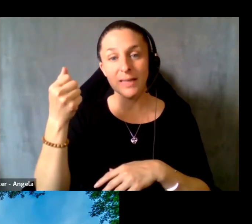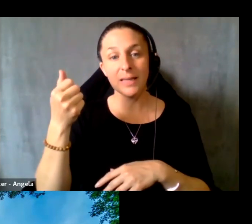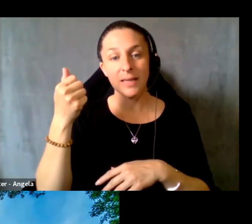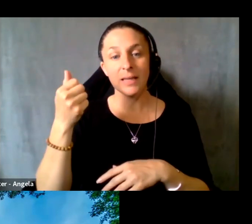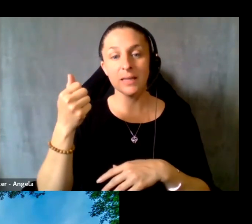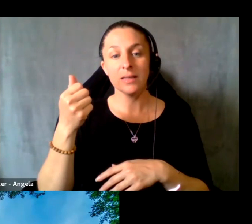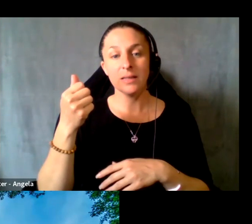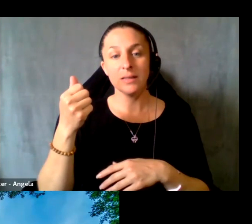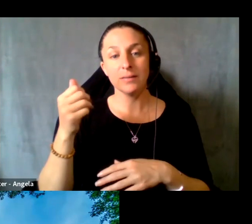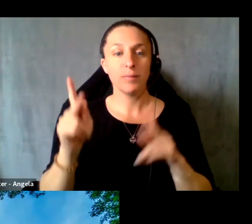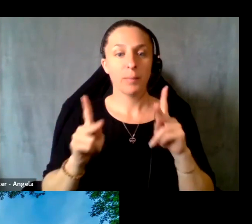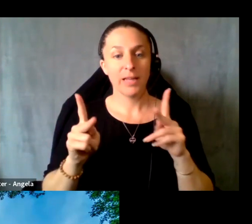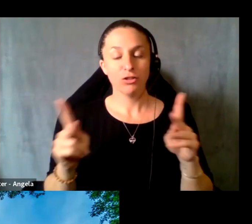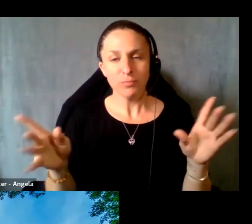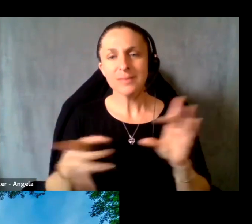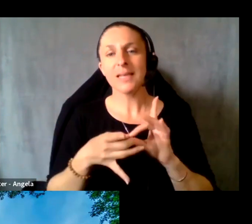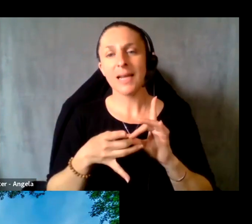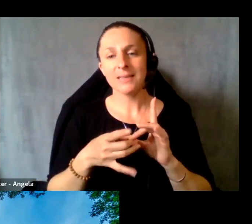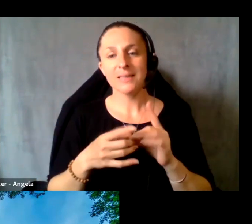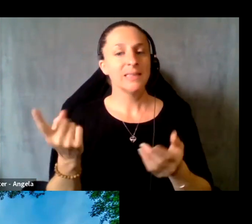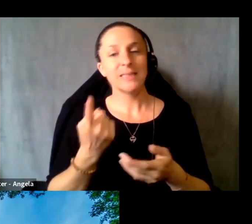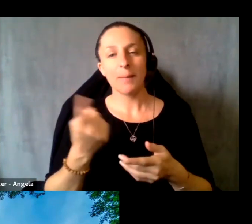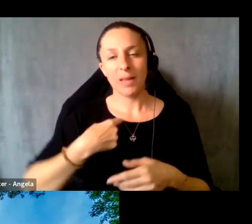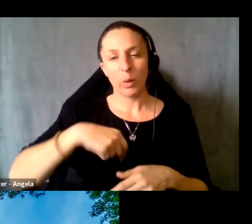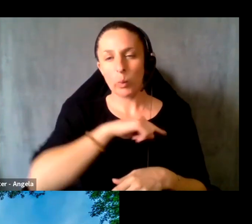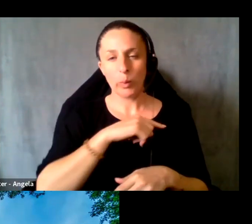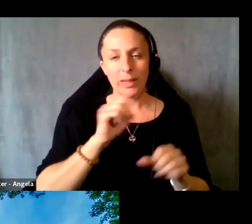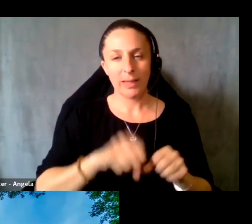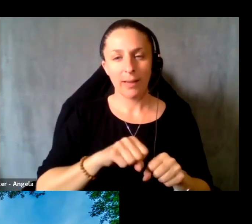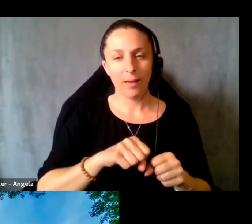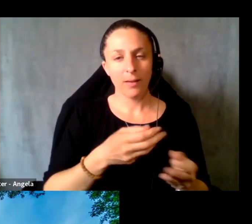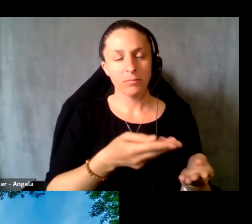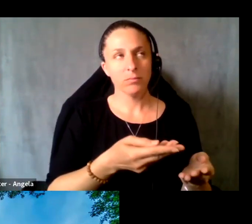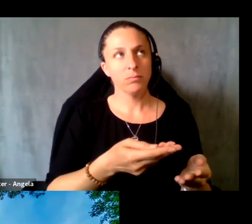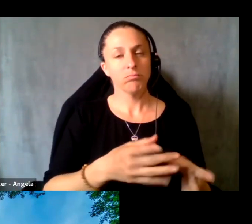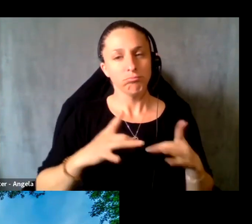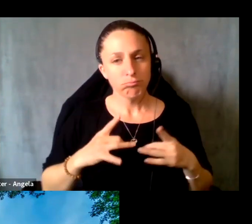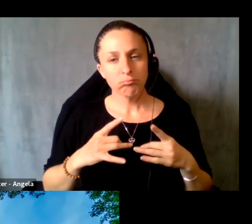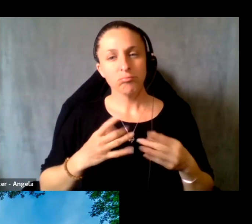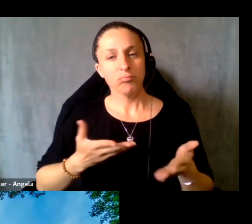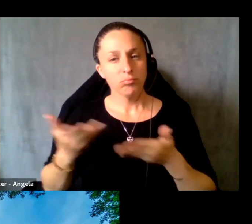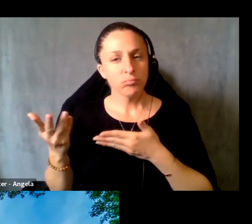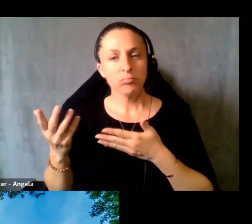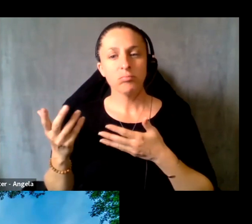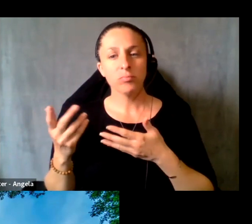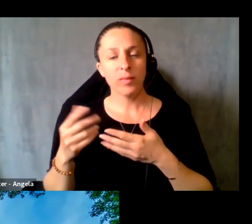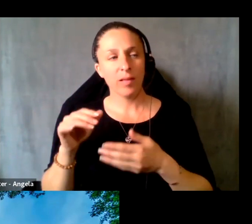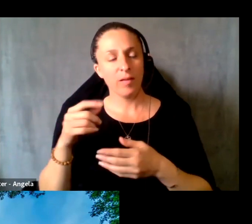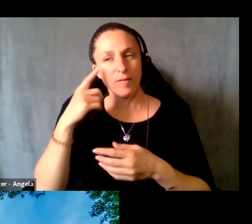and something that we can take away from their use of that device outside of the communication